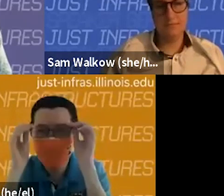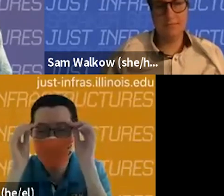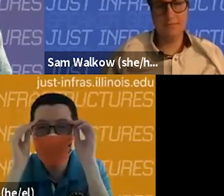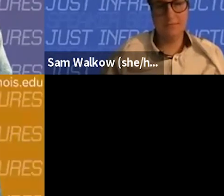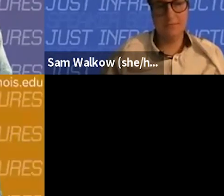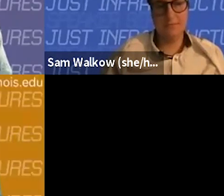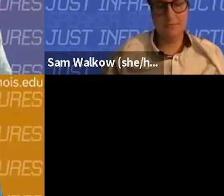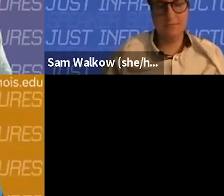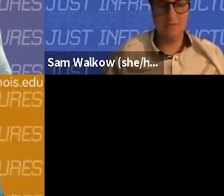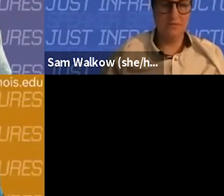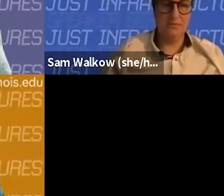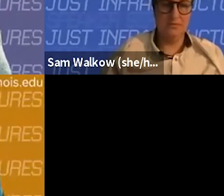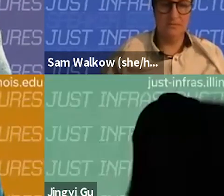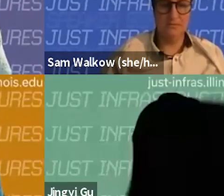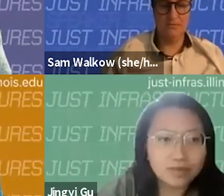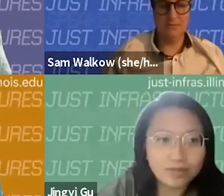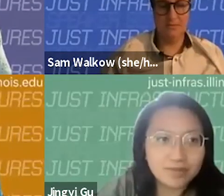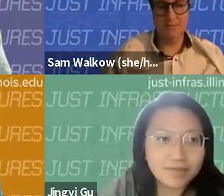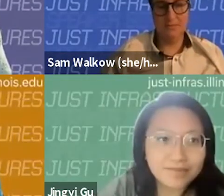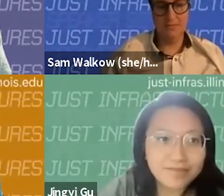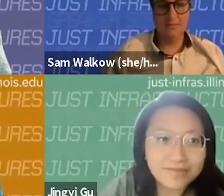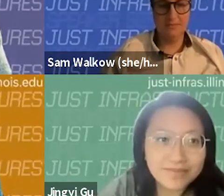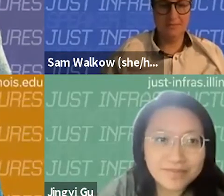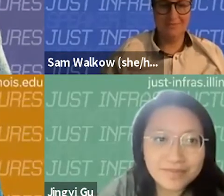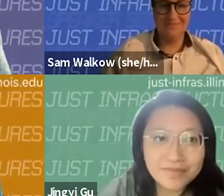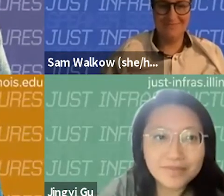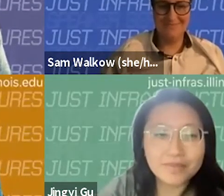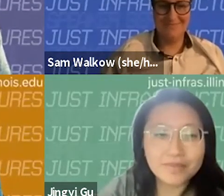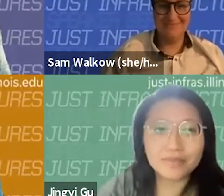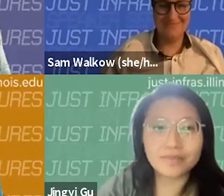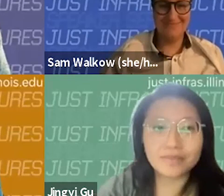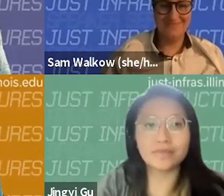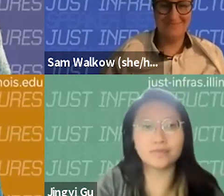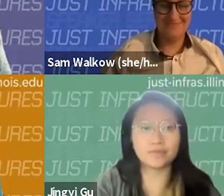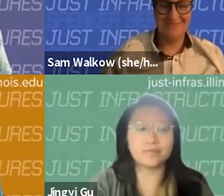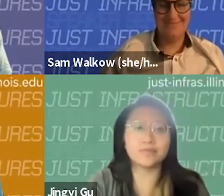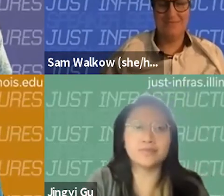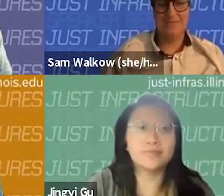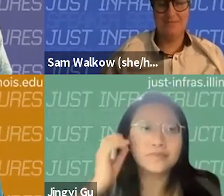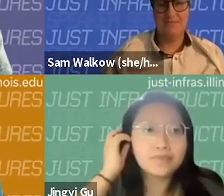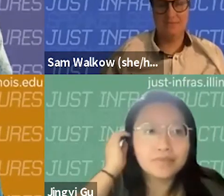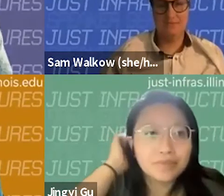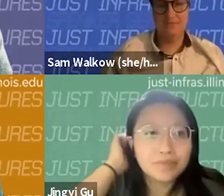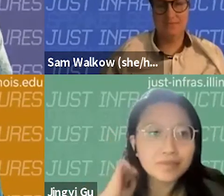And we couldn't think of a better kickoff for the series so thank you, an address have such an a timely timely set of topic.